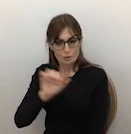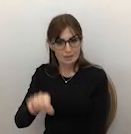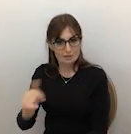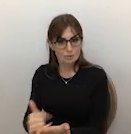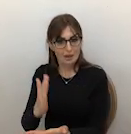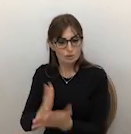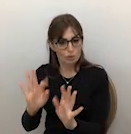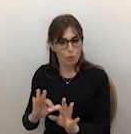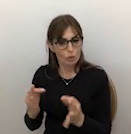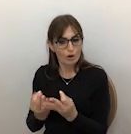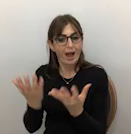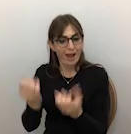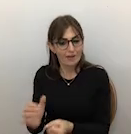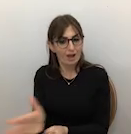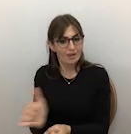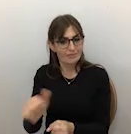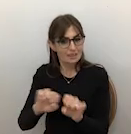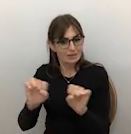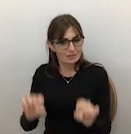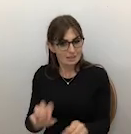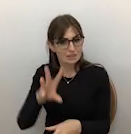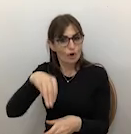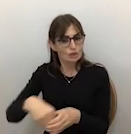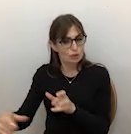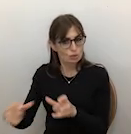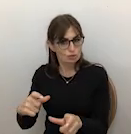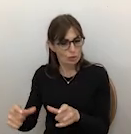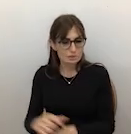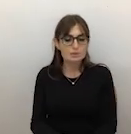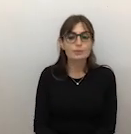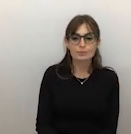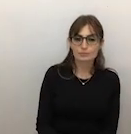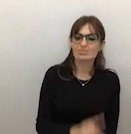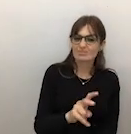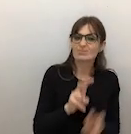for ensuring the organisation has an effective system of internal controls, the audit